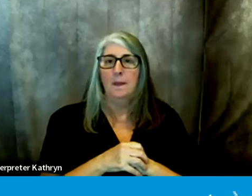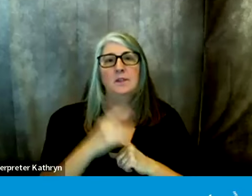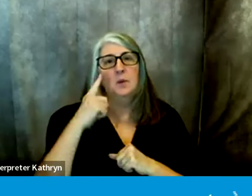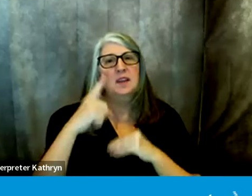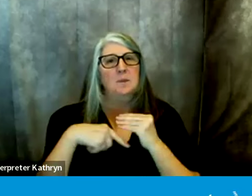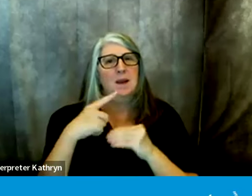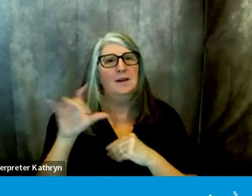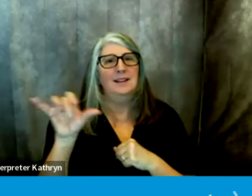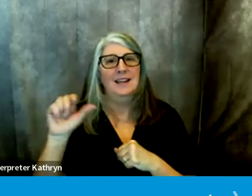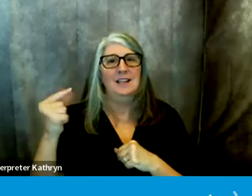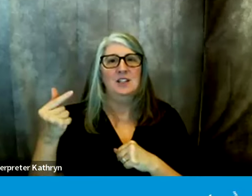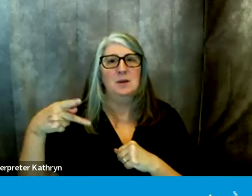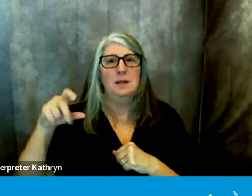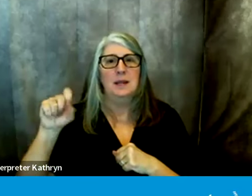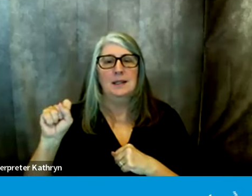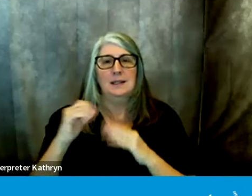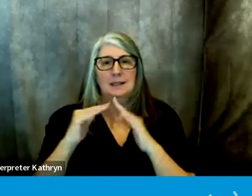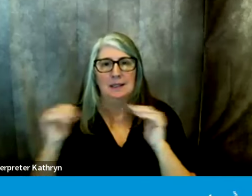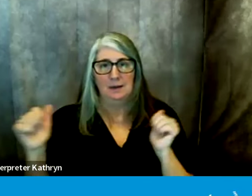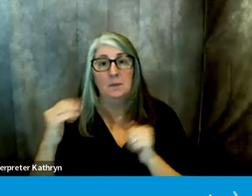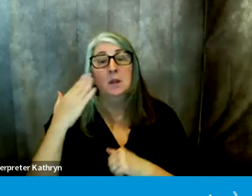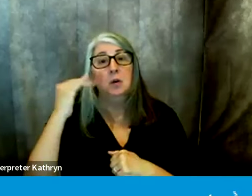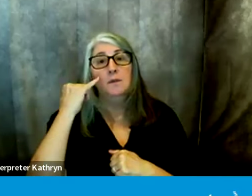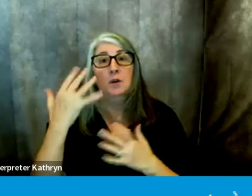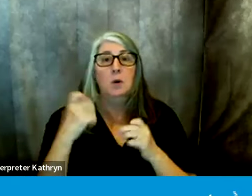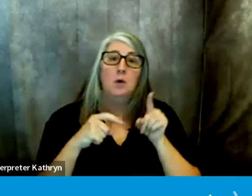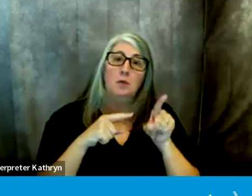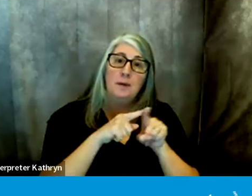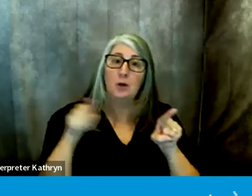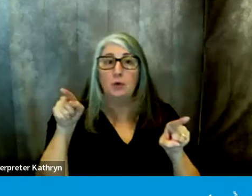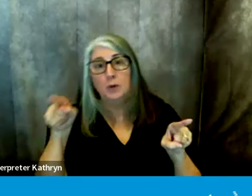If you're going to go from point A to point B, you really need to know where you are at point A.